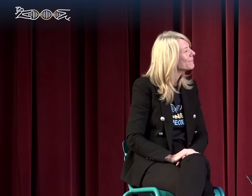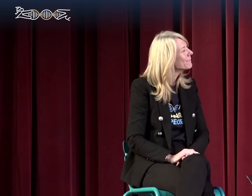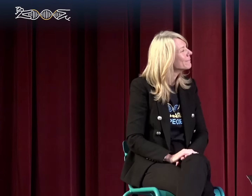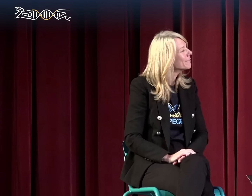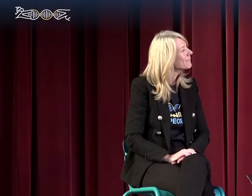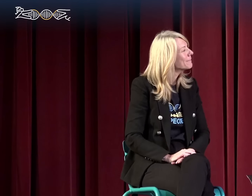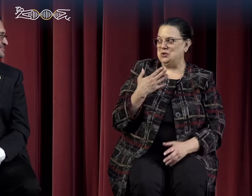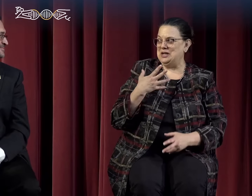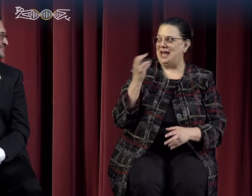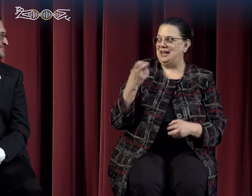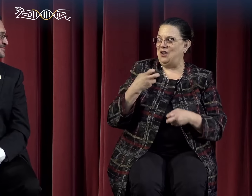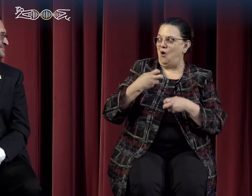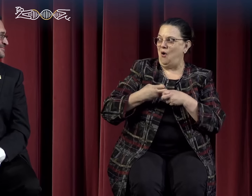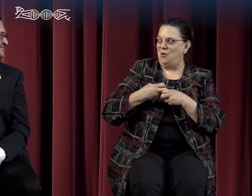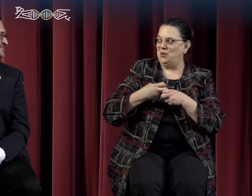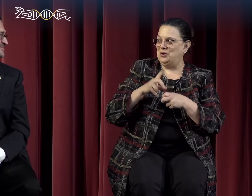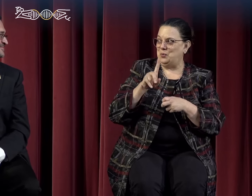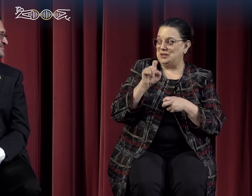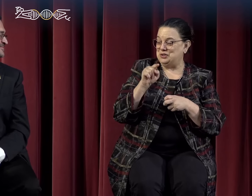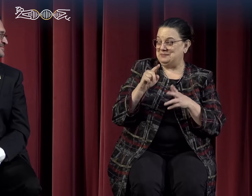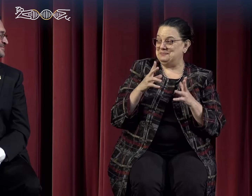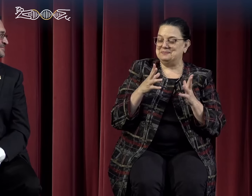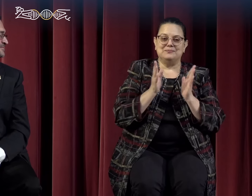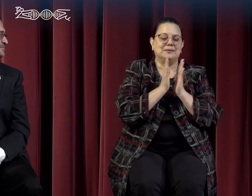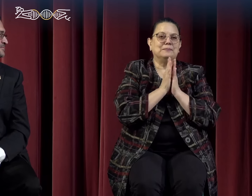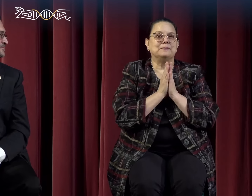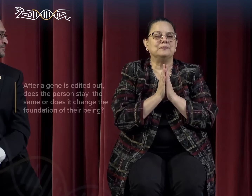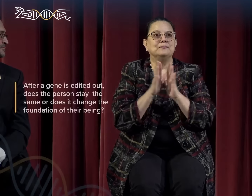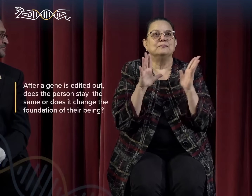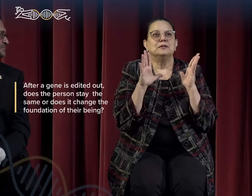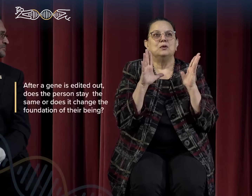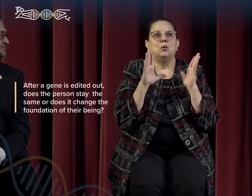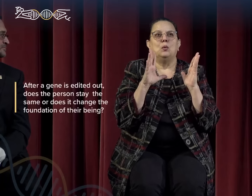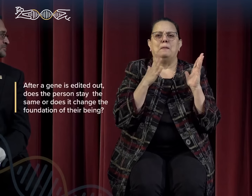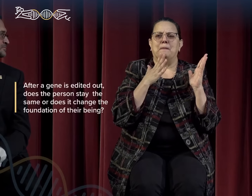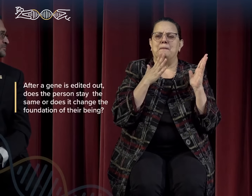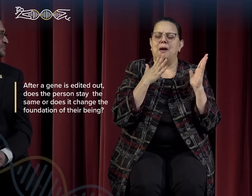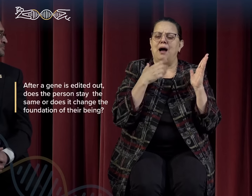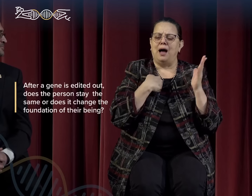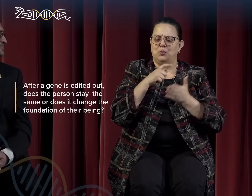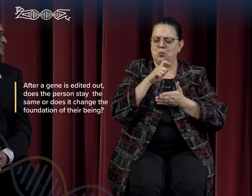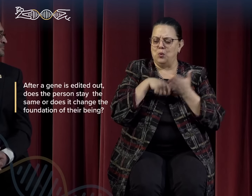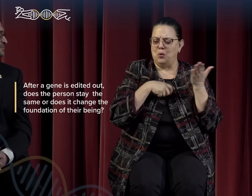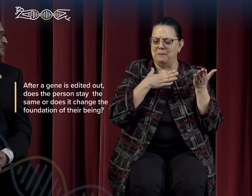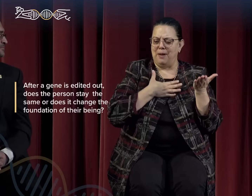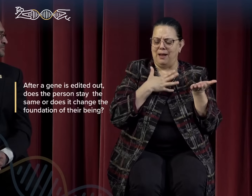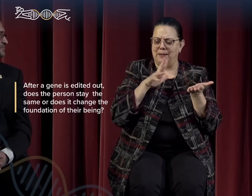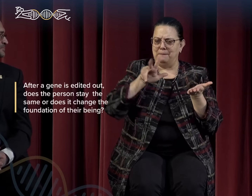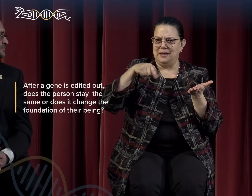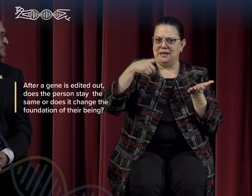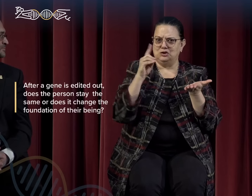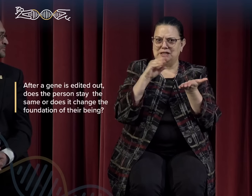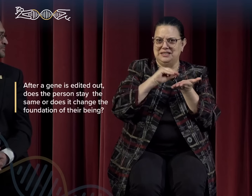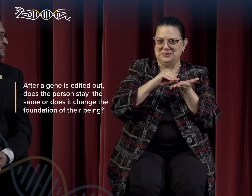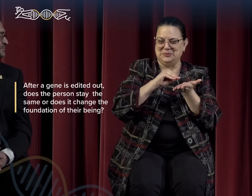change who they are. That's a difficult question to answer.